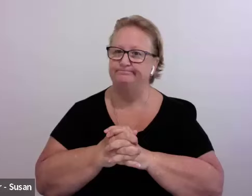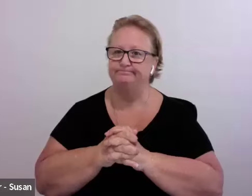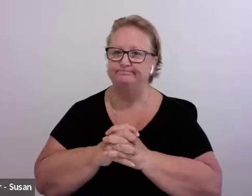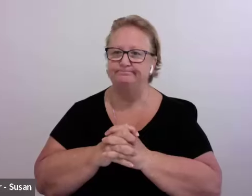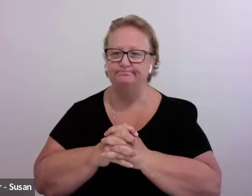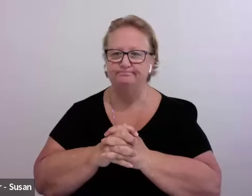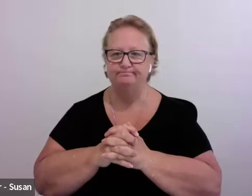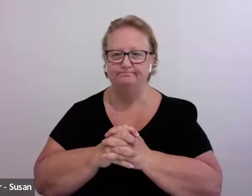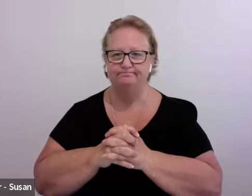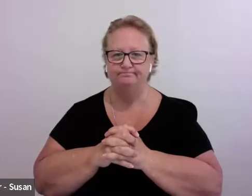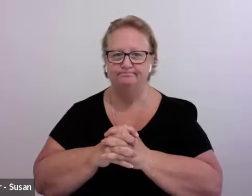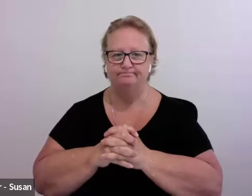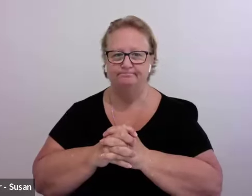The next question is how do we show shared power in